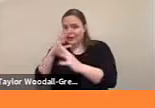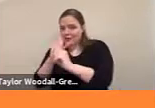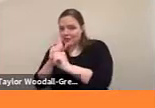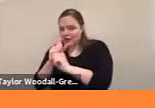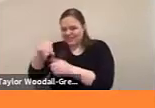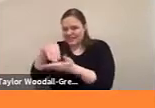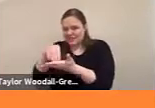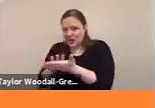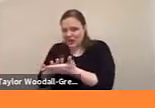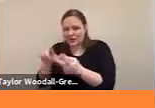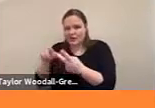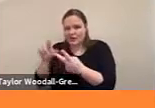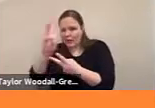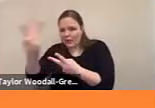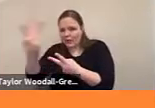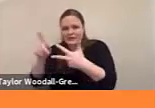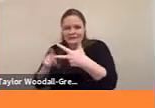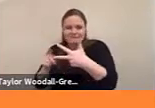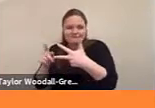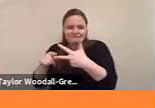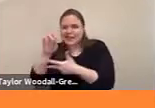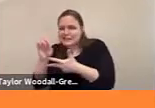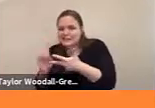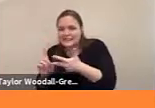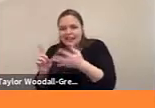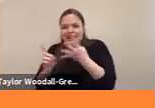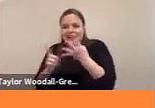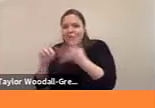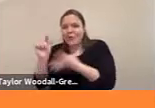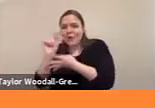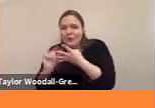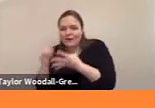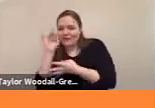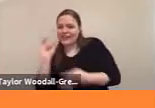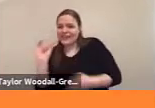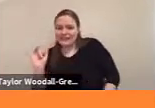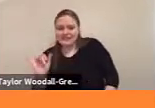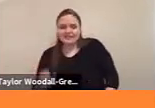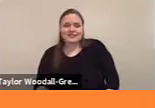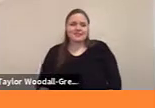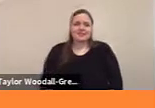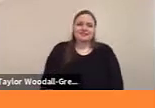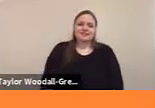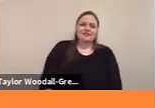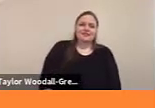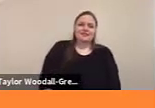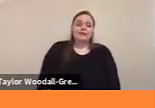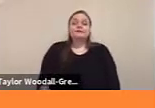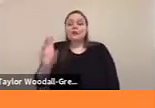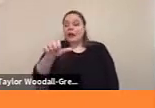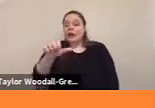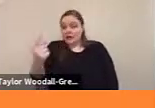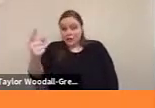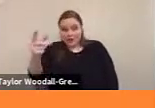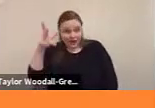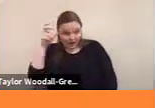a website, a design or a graphic is. Another one I hear a lot is accessibility